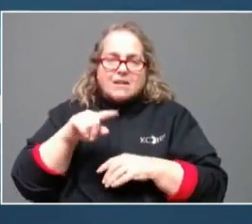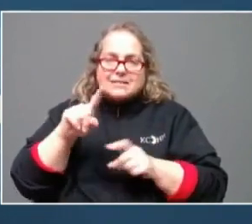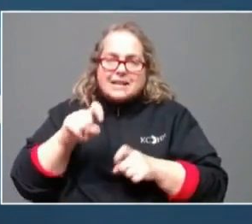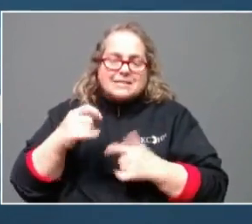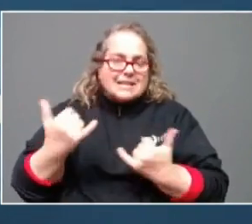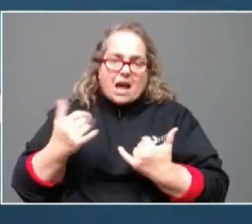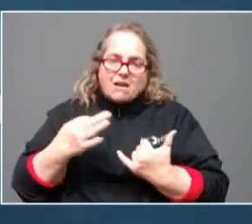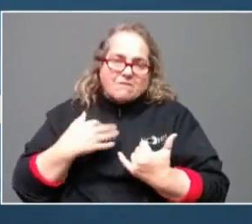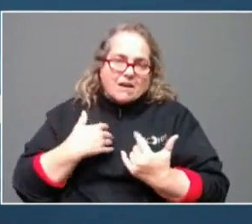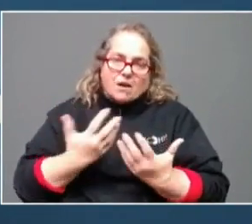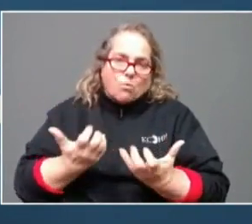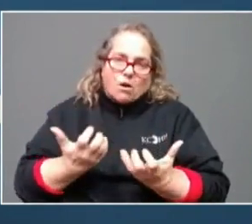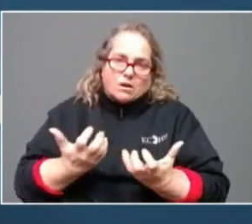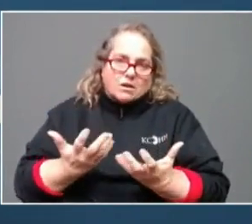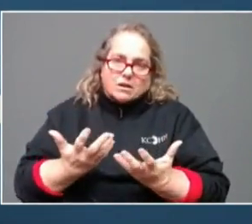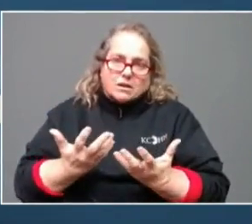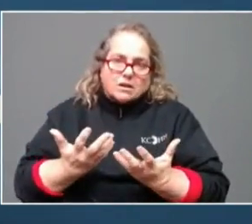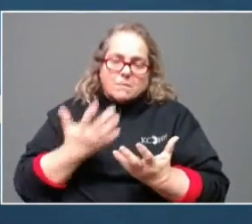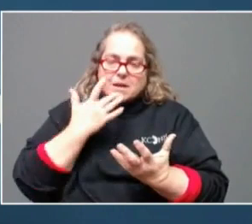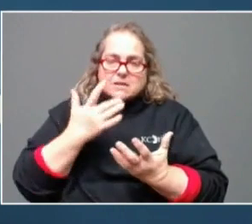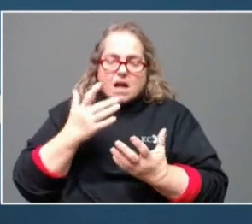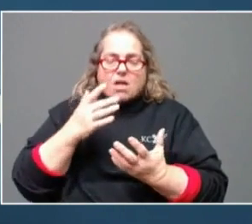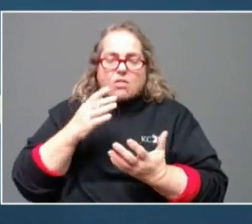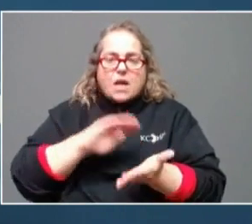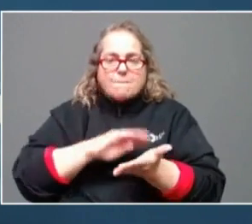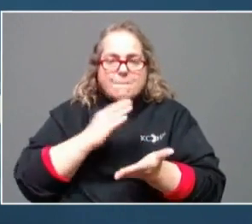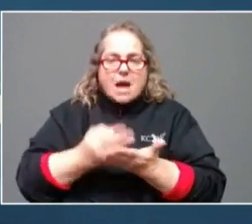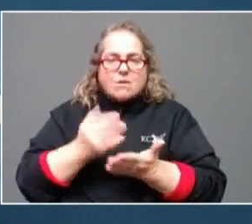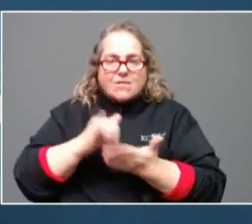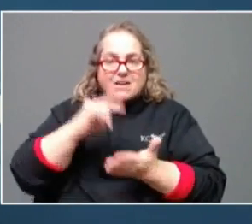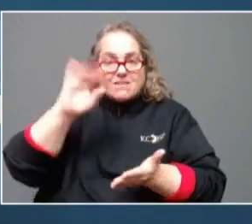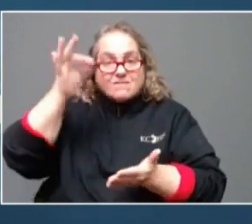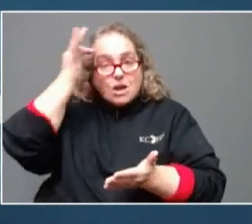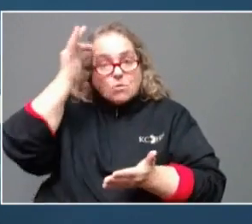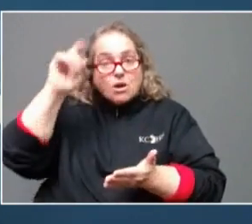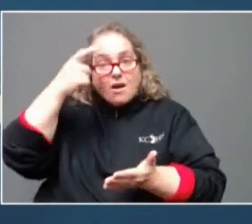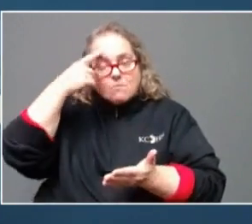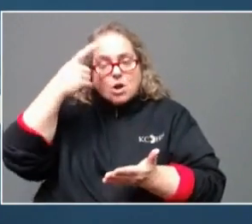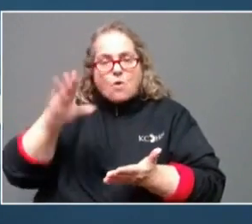because of the amount that the federal government has bought and our supply,